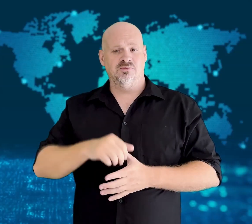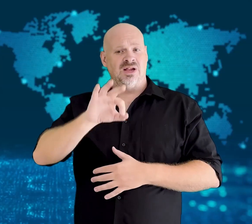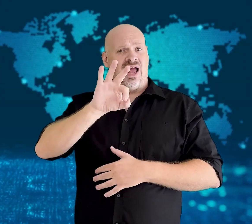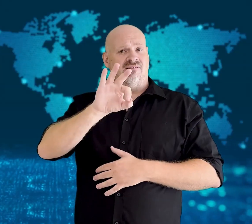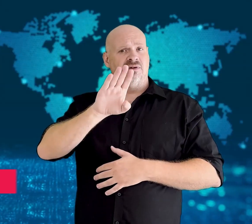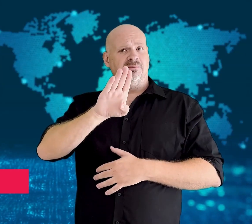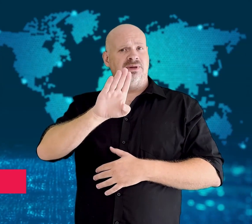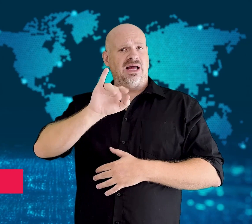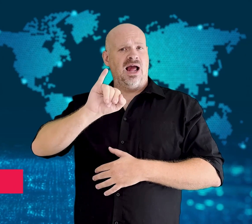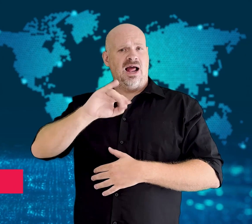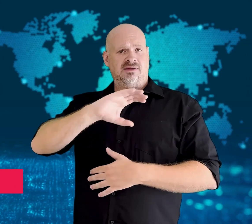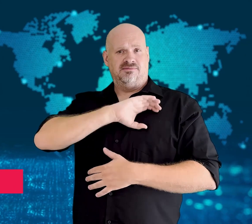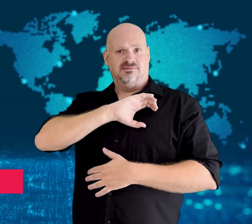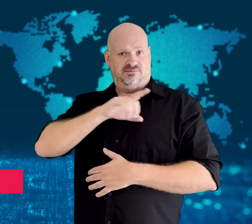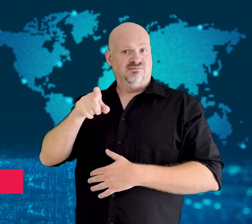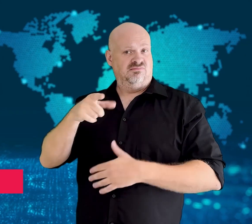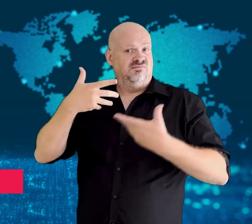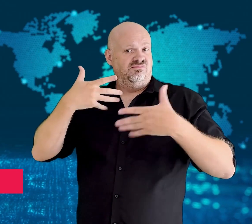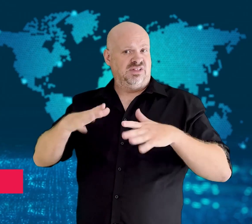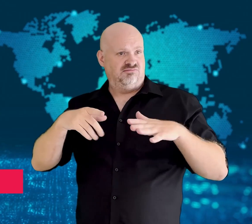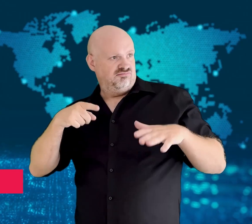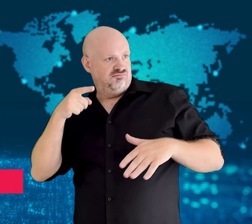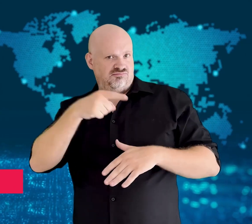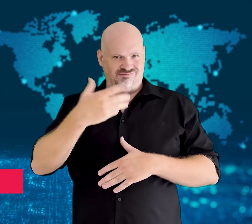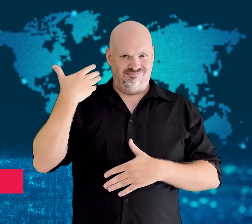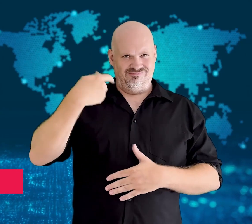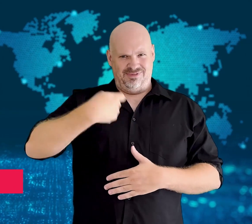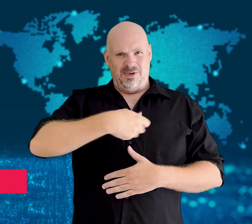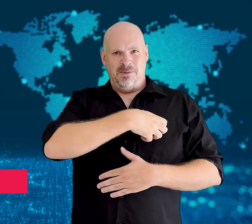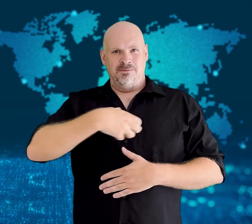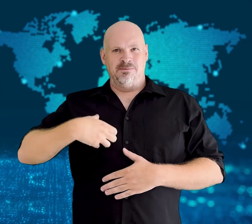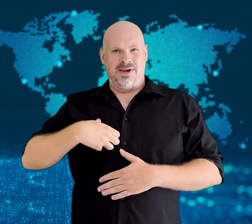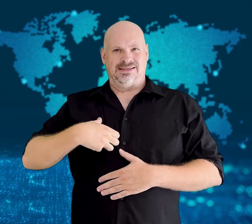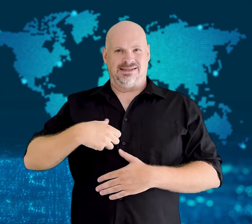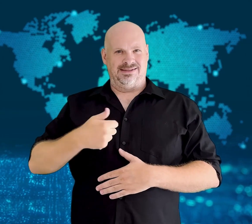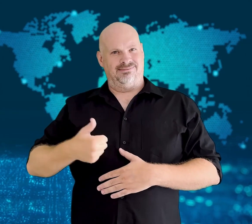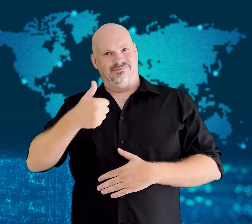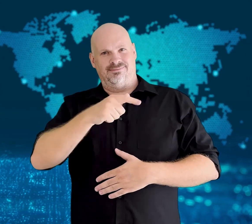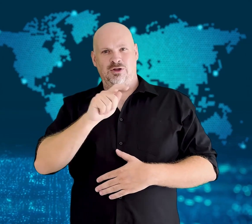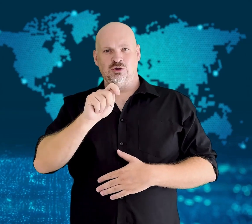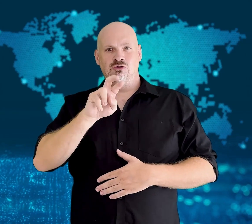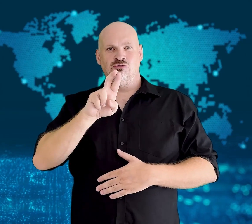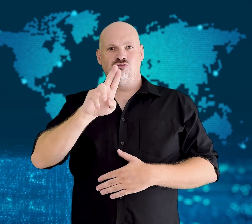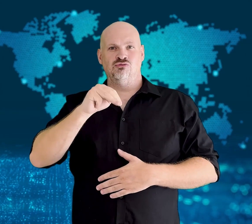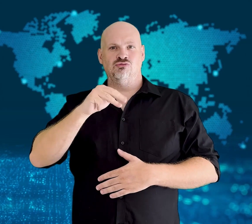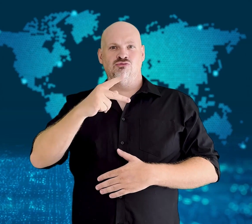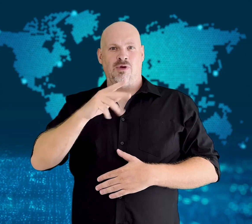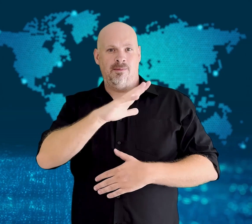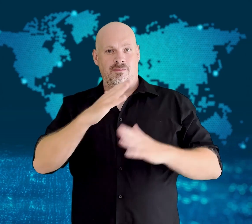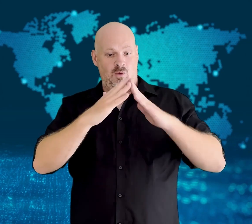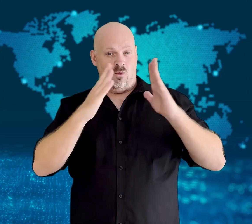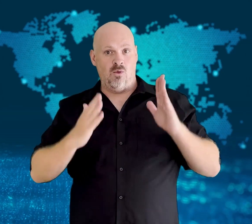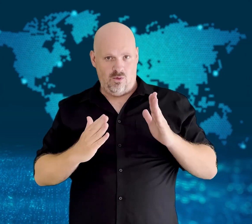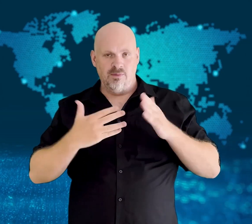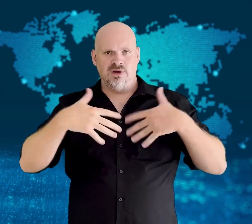[GAVIN]: The Federal Bureau of Investigation (FBI) searched former US President Trump's home